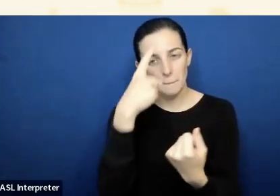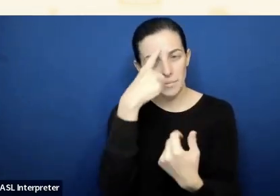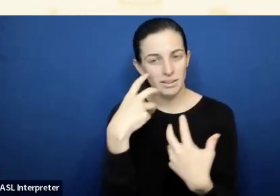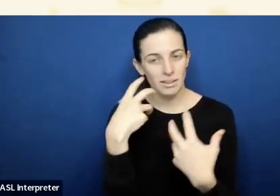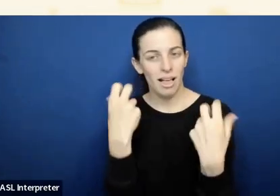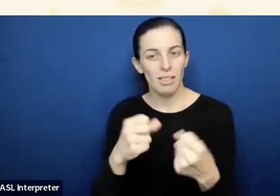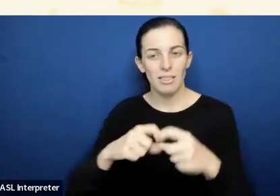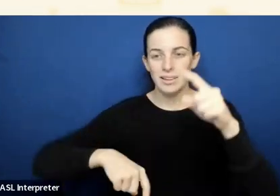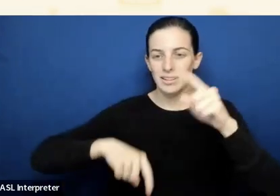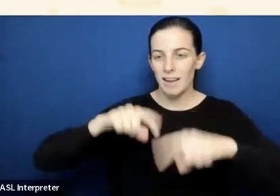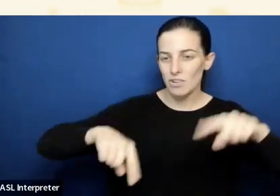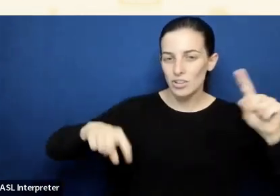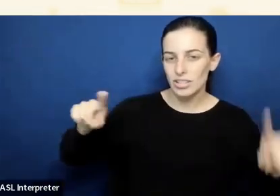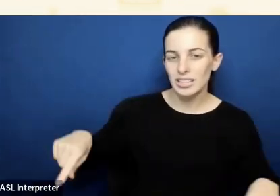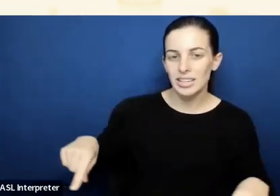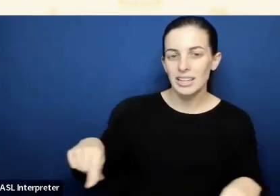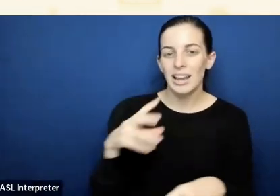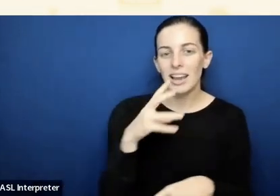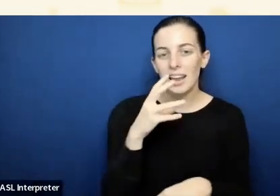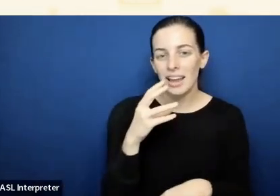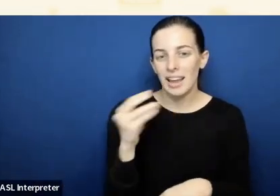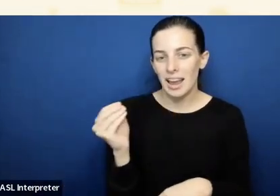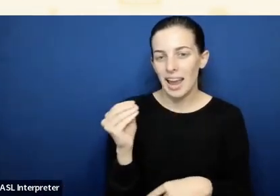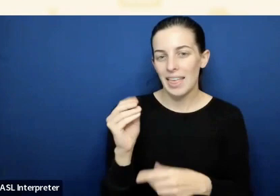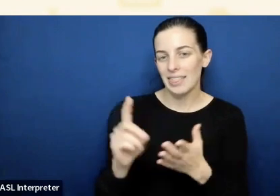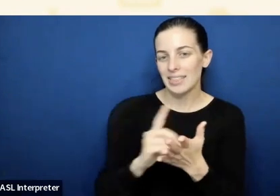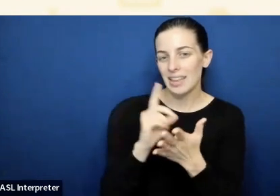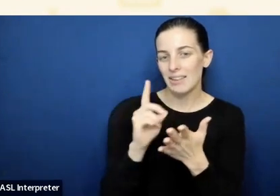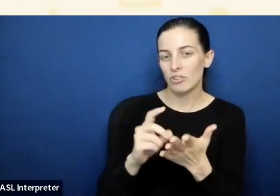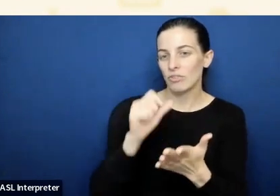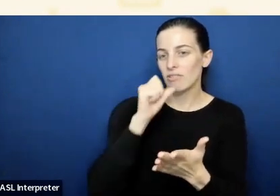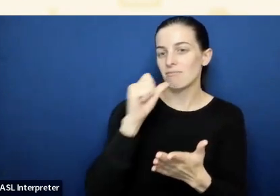and the recognition of non-coding contributors.